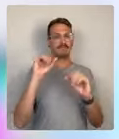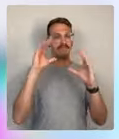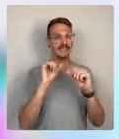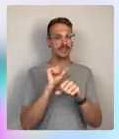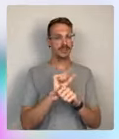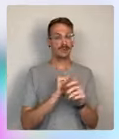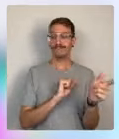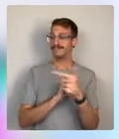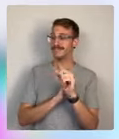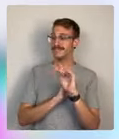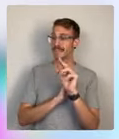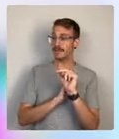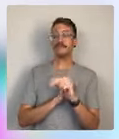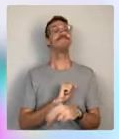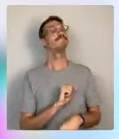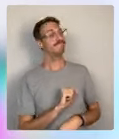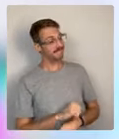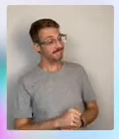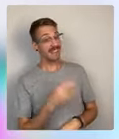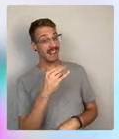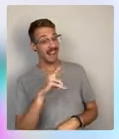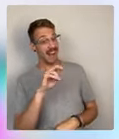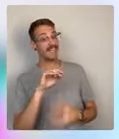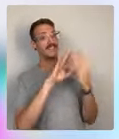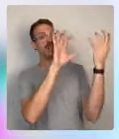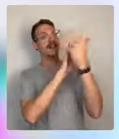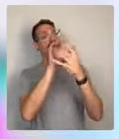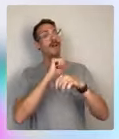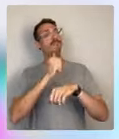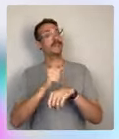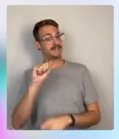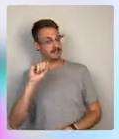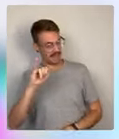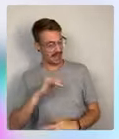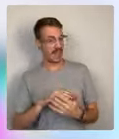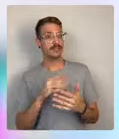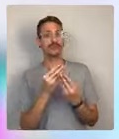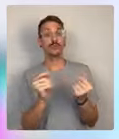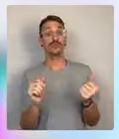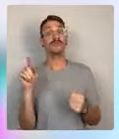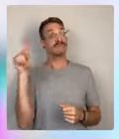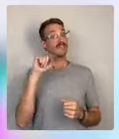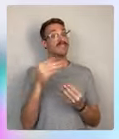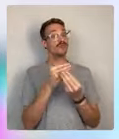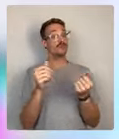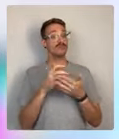It's such great work, Simon? Yeah, well at Hive, we offer cloud-based AI solutions,